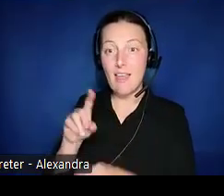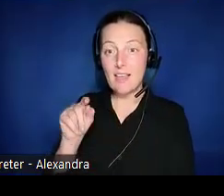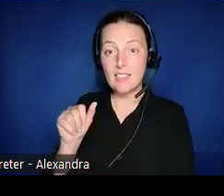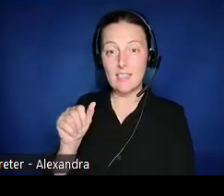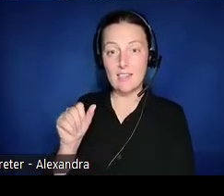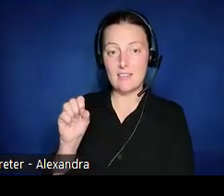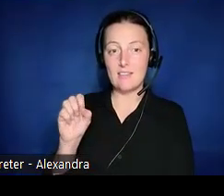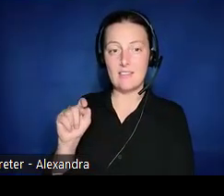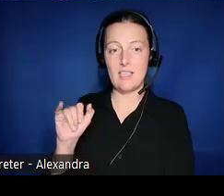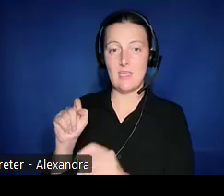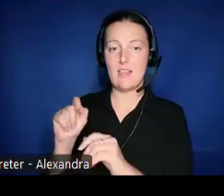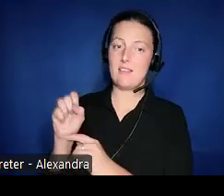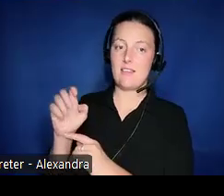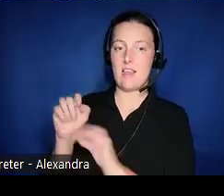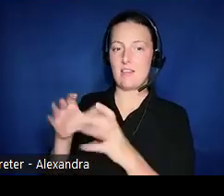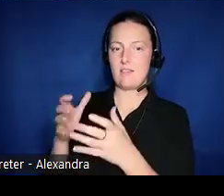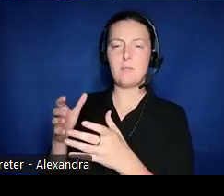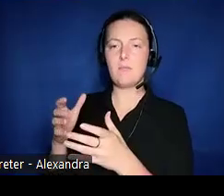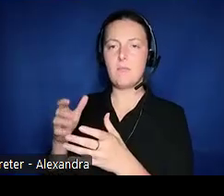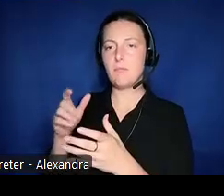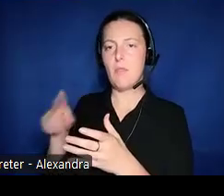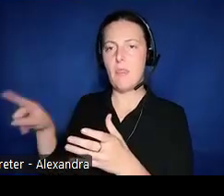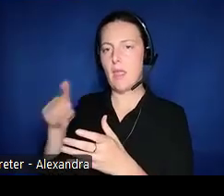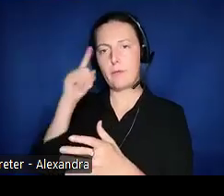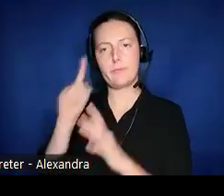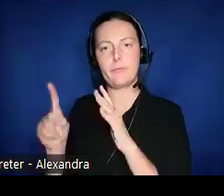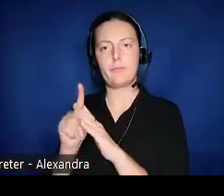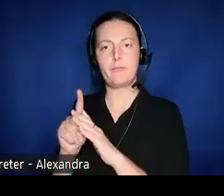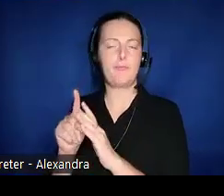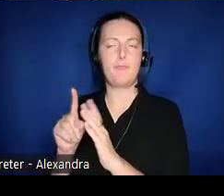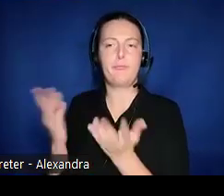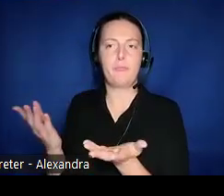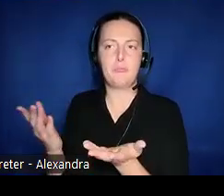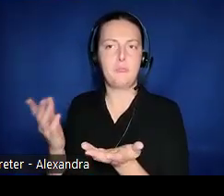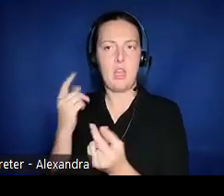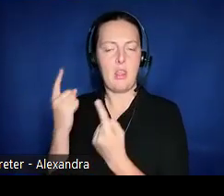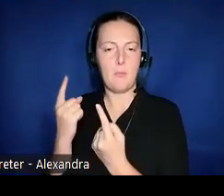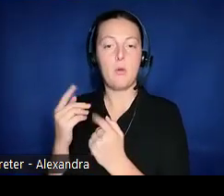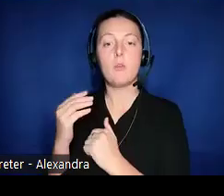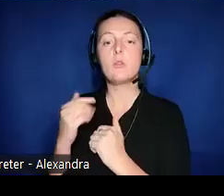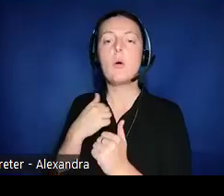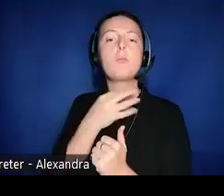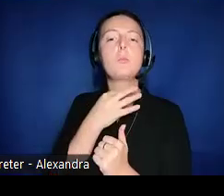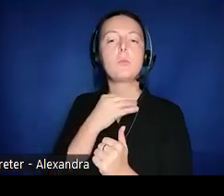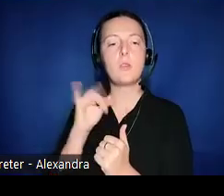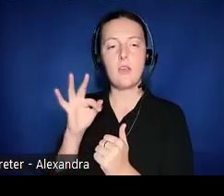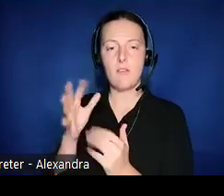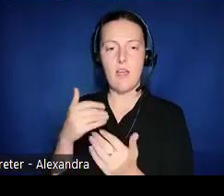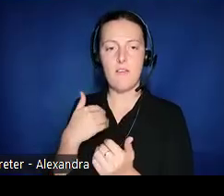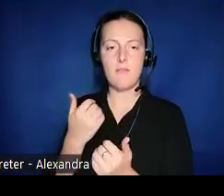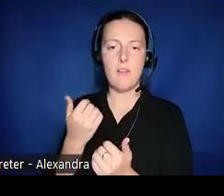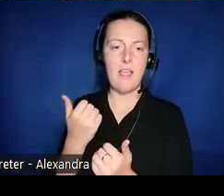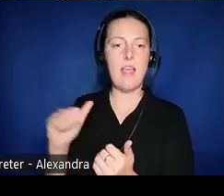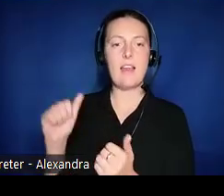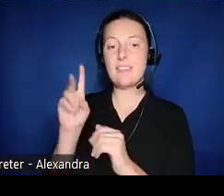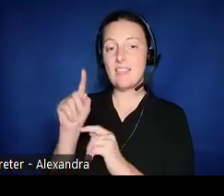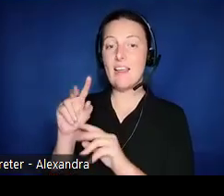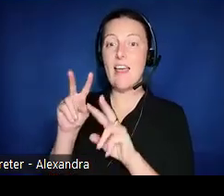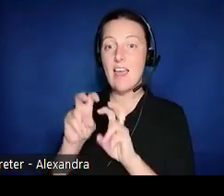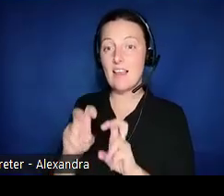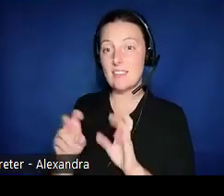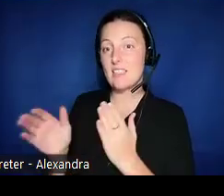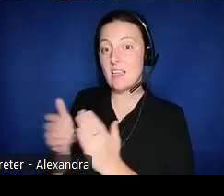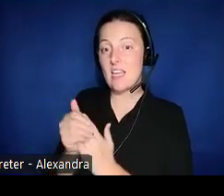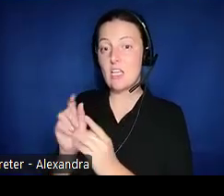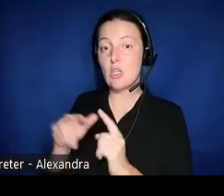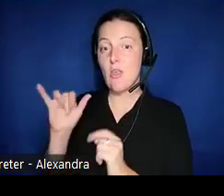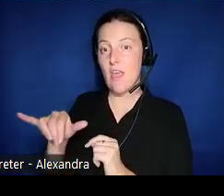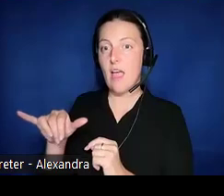I guess data analysis attached to to that piece of ancient history. the the best instances of uh data